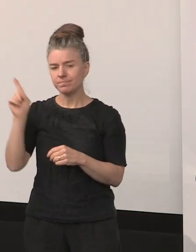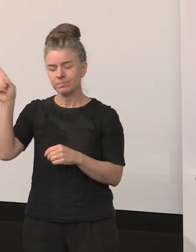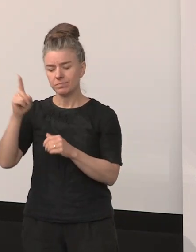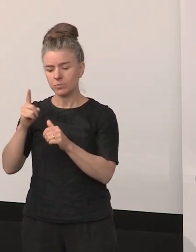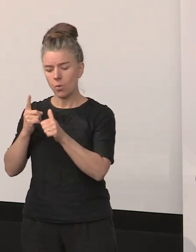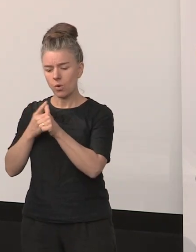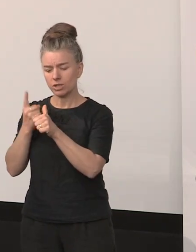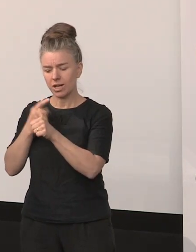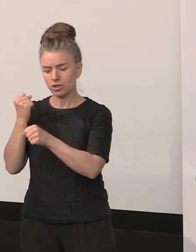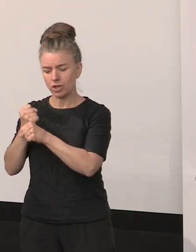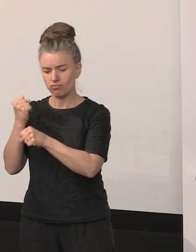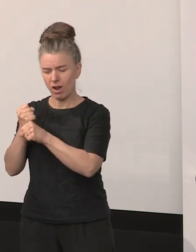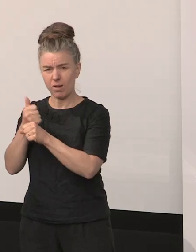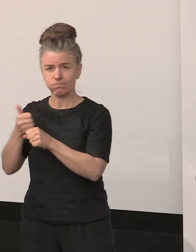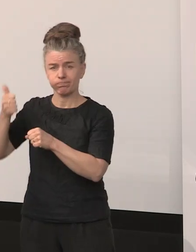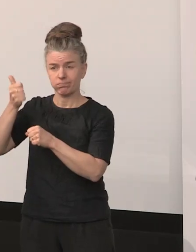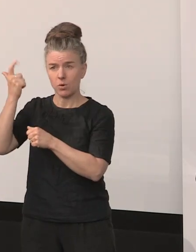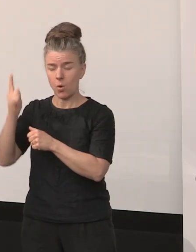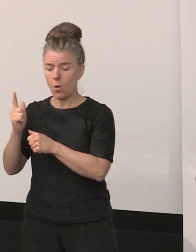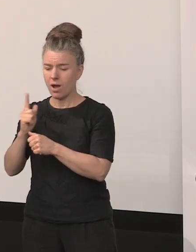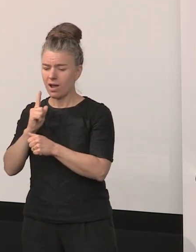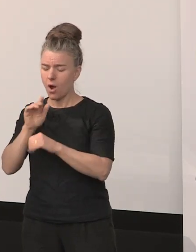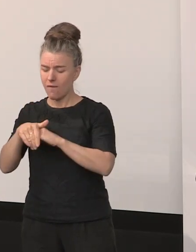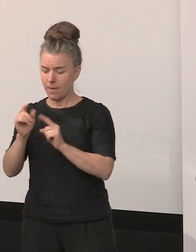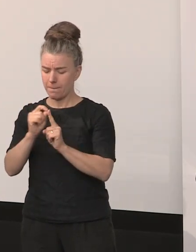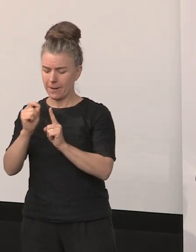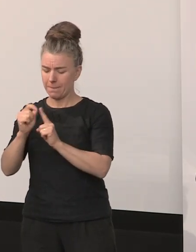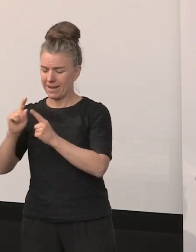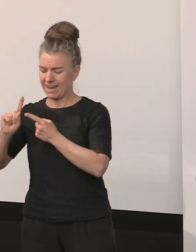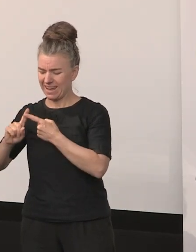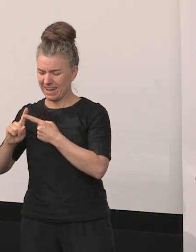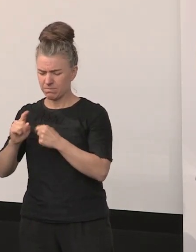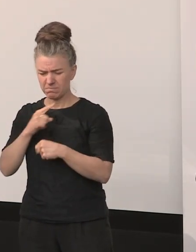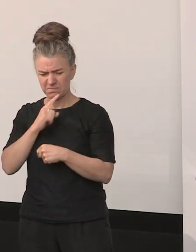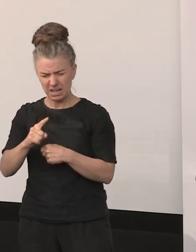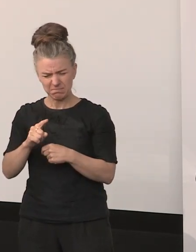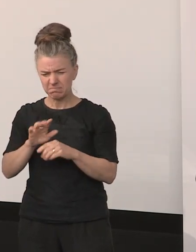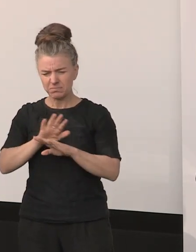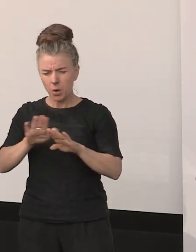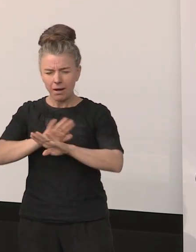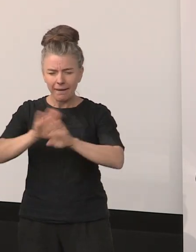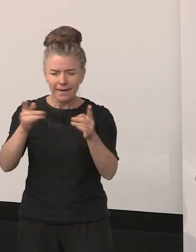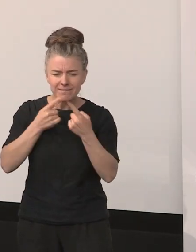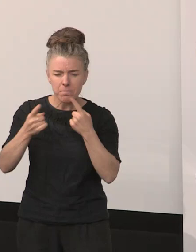requirement. Have you ordered... ..report into PPE